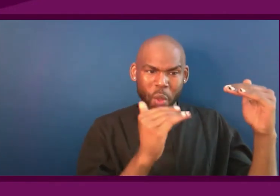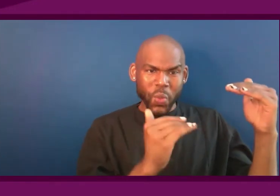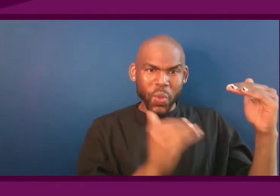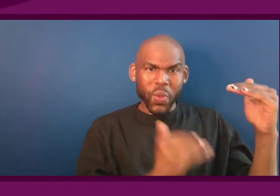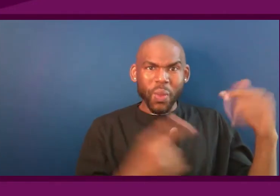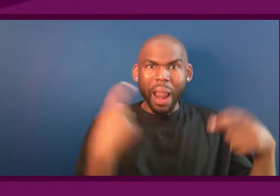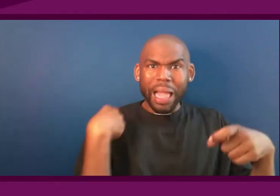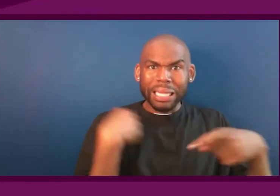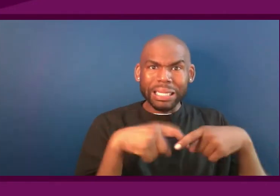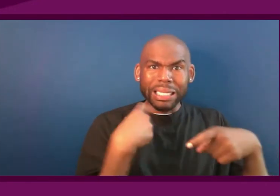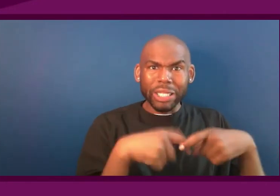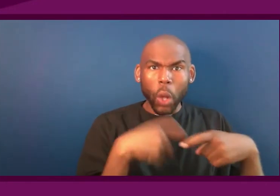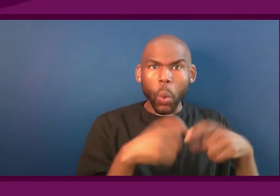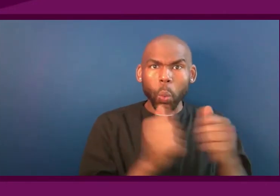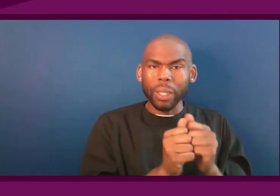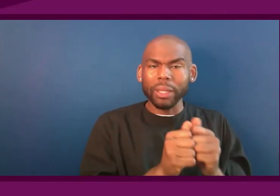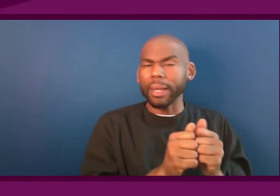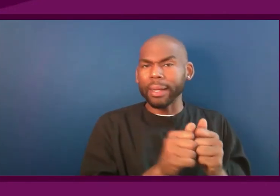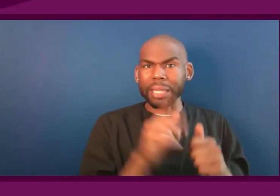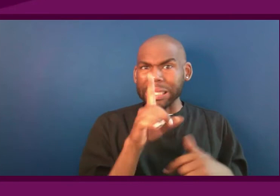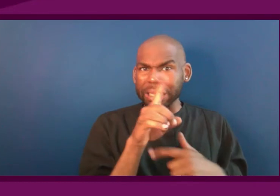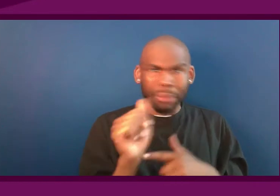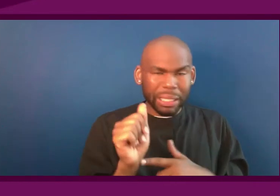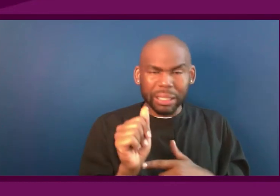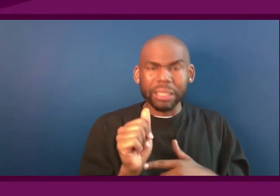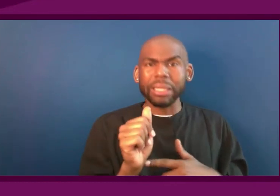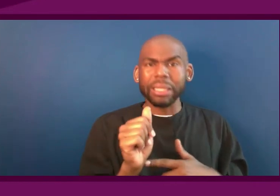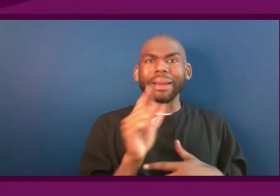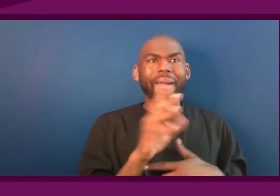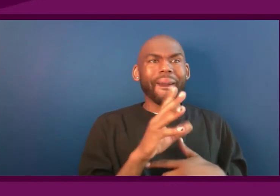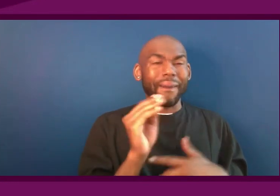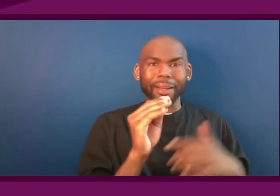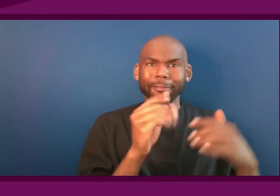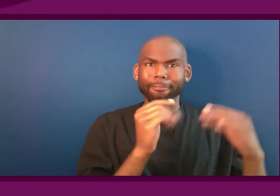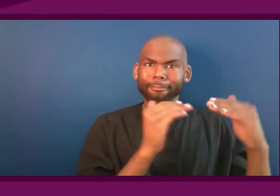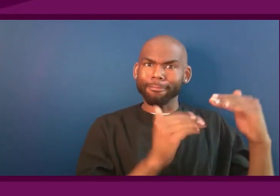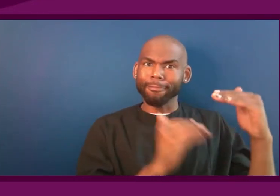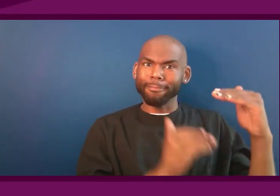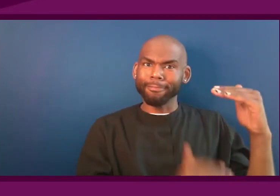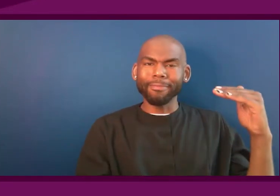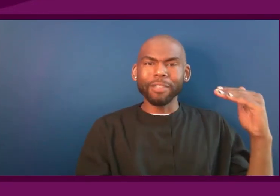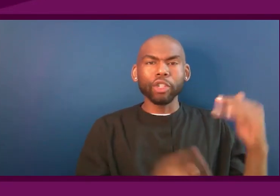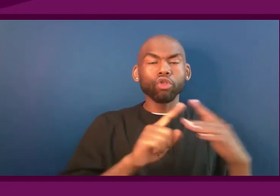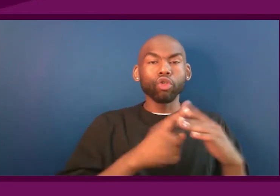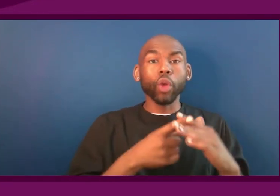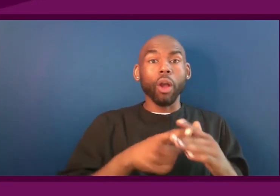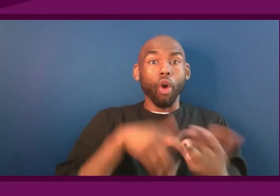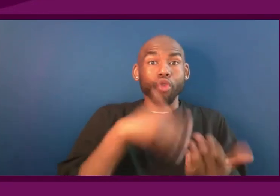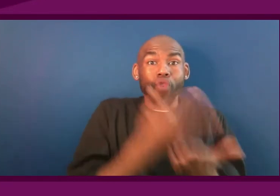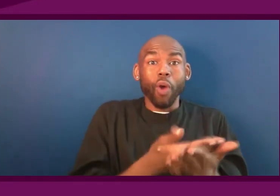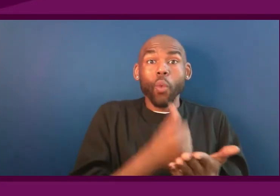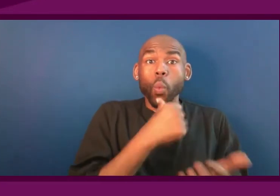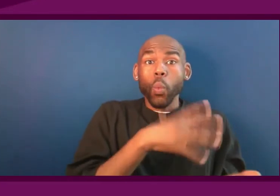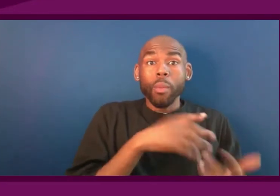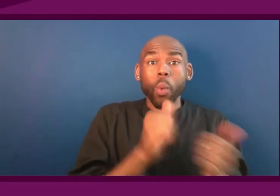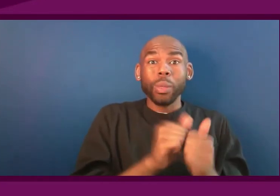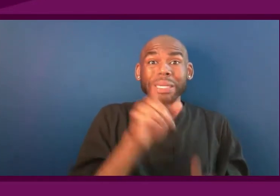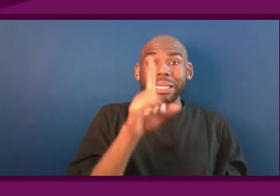our gender intersections, it gets worse for you if you... And I don't even understand why we